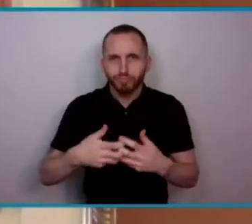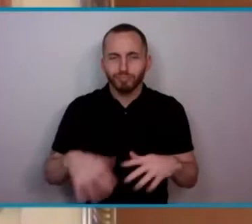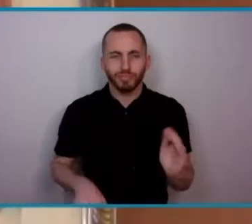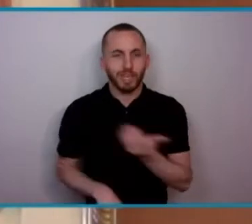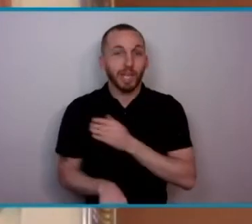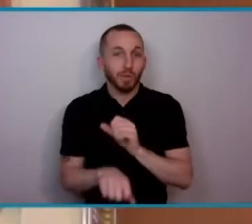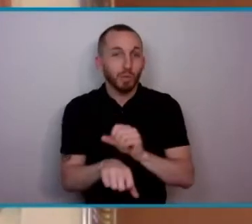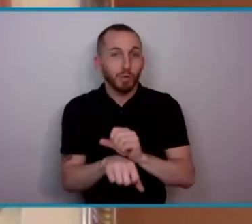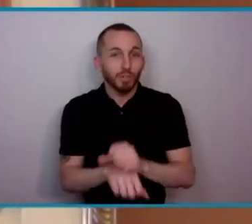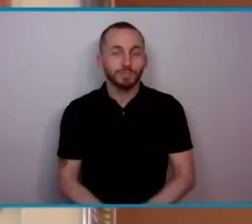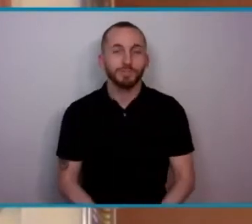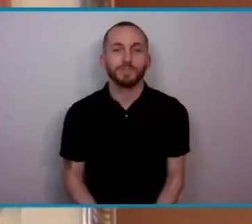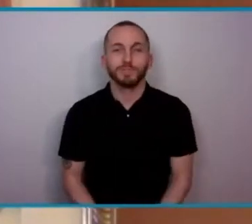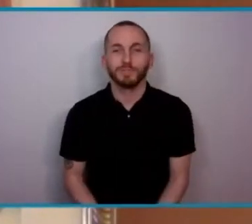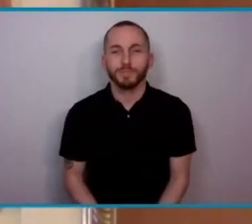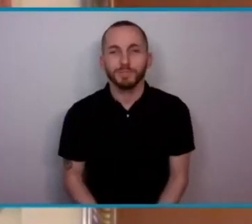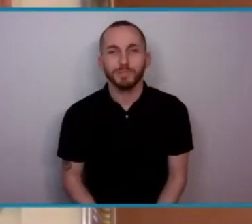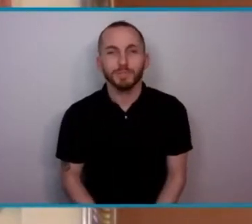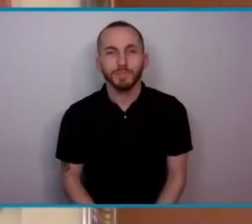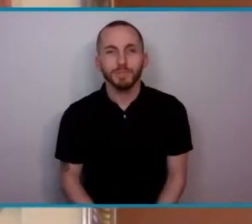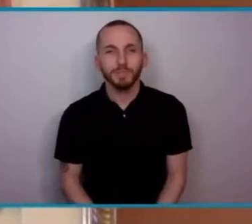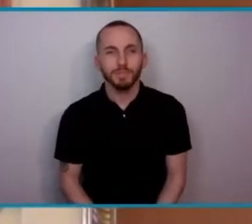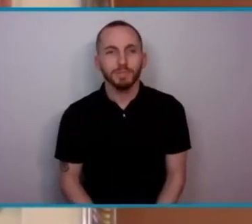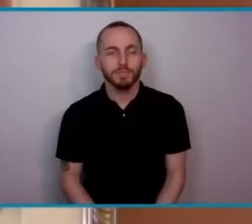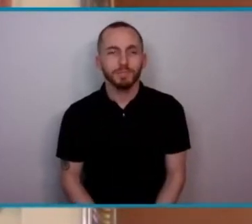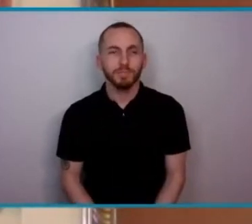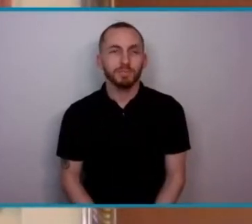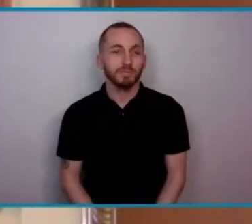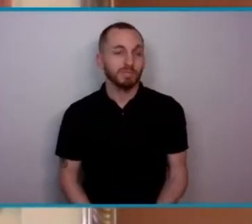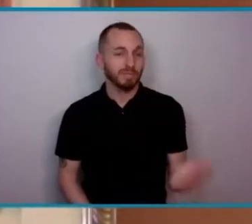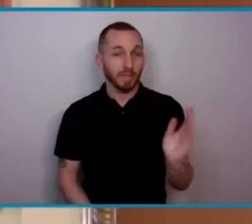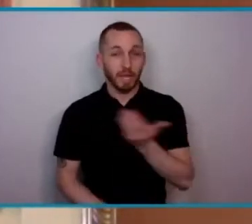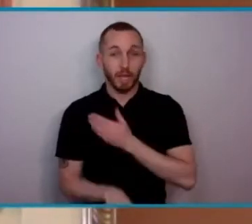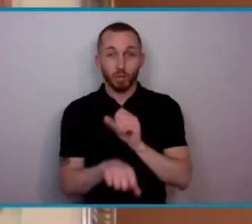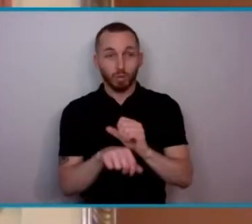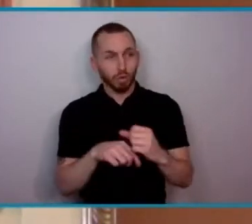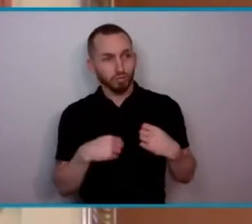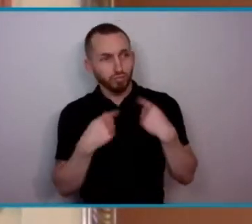And just to give you some context of what we had been doing, I had started at Penn and